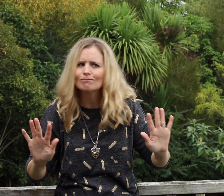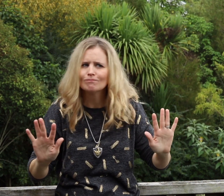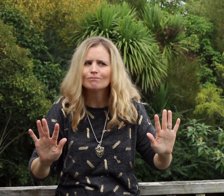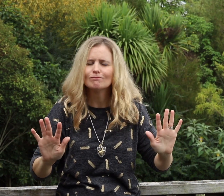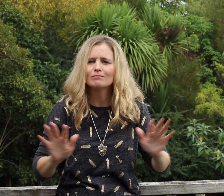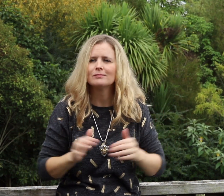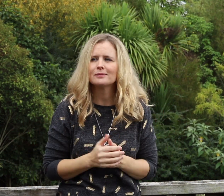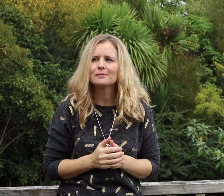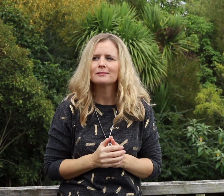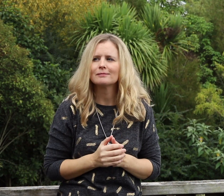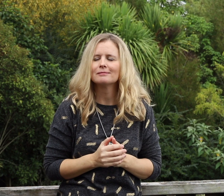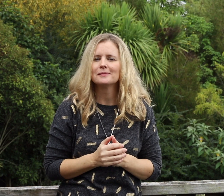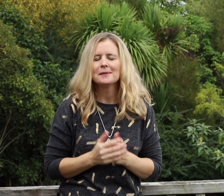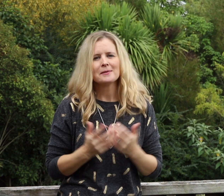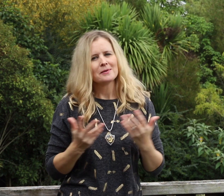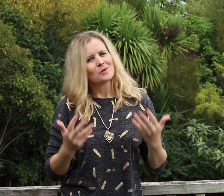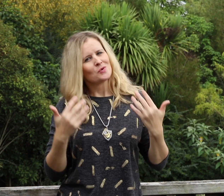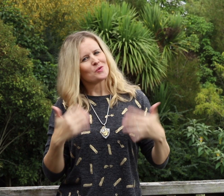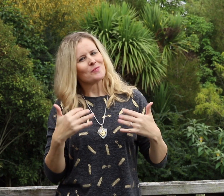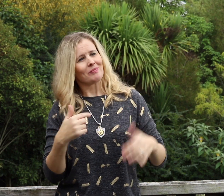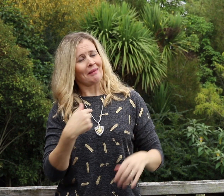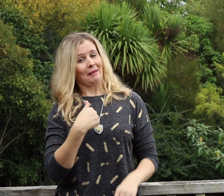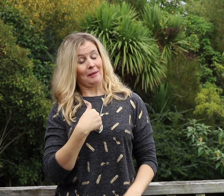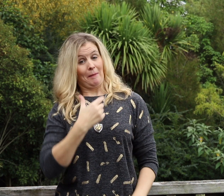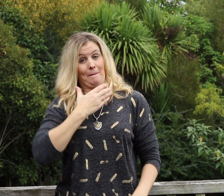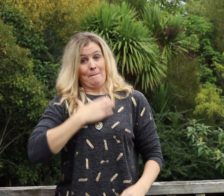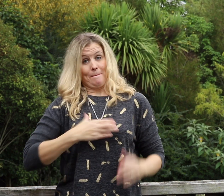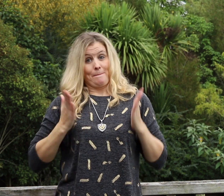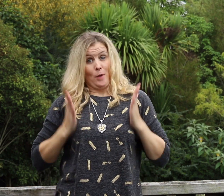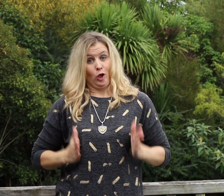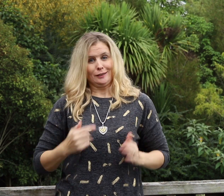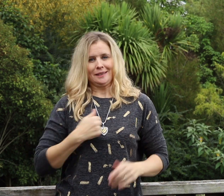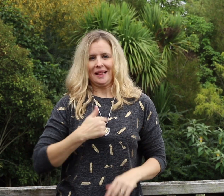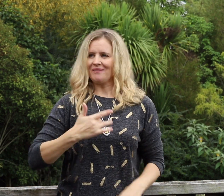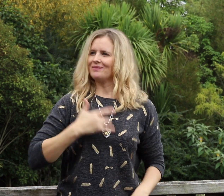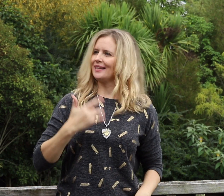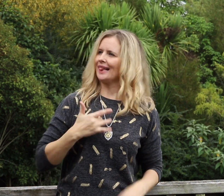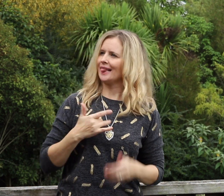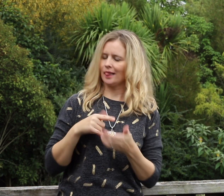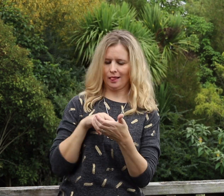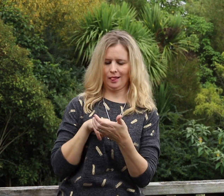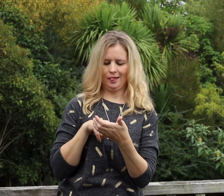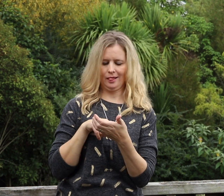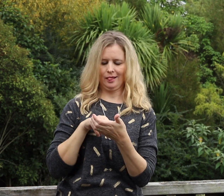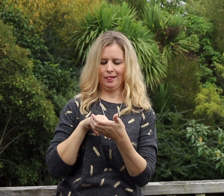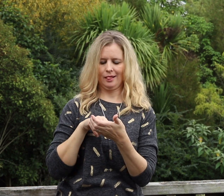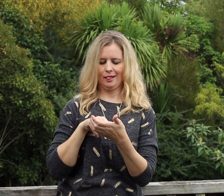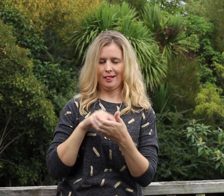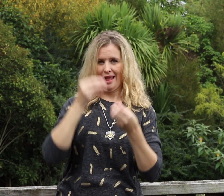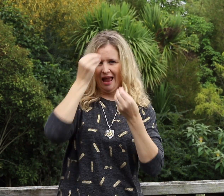whereabouts is a breach of my privacy. Hmm, I do not know what